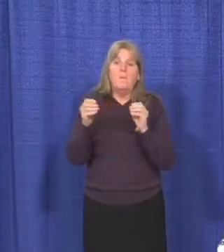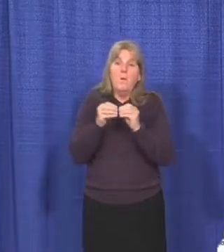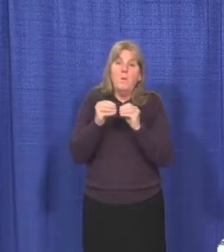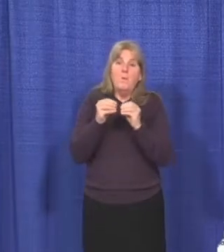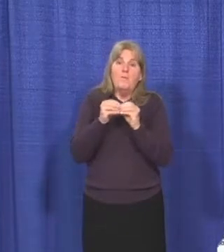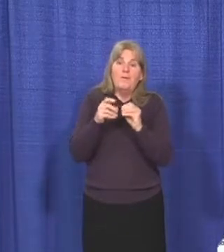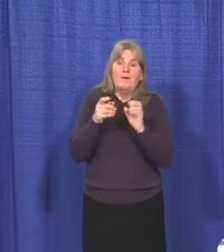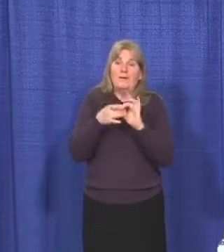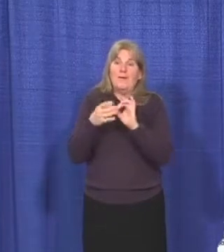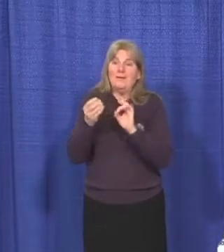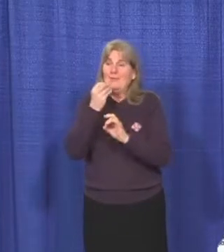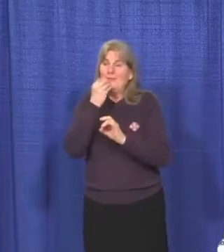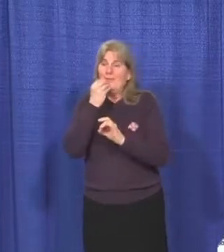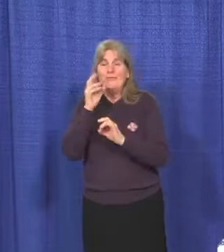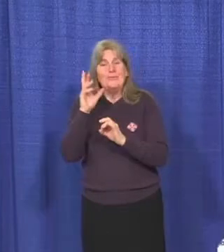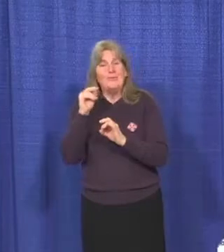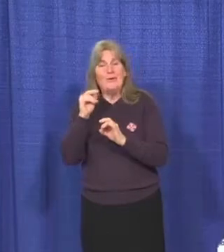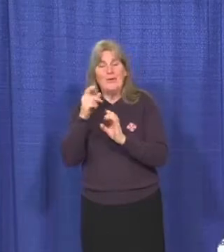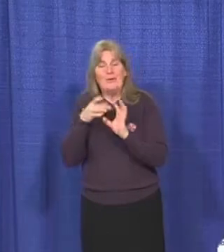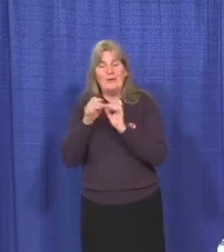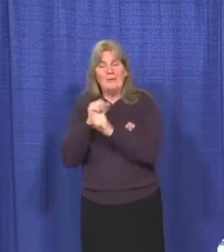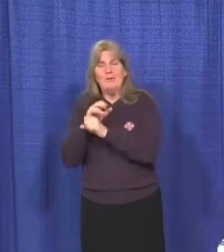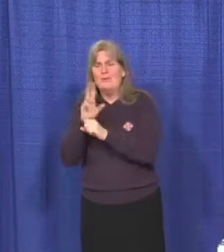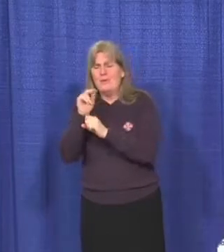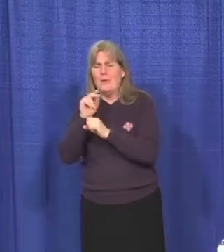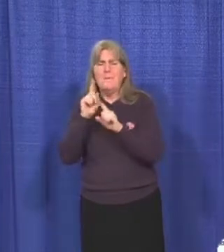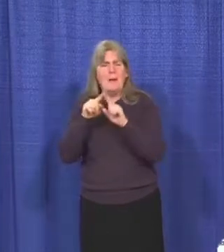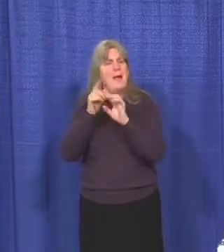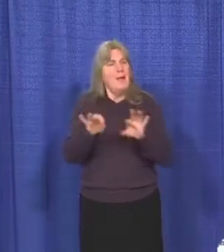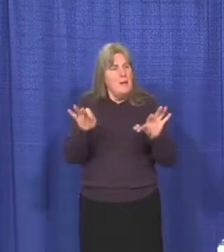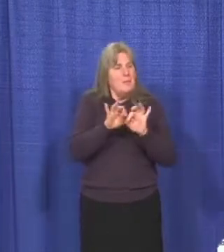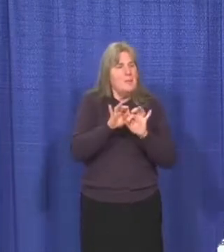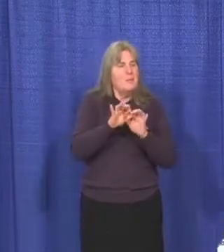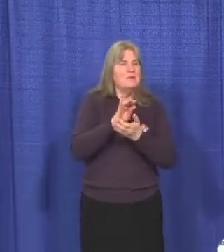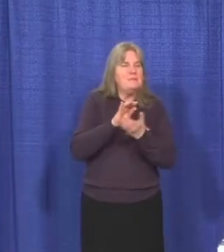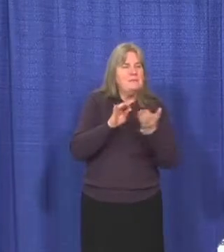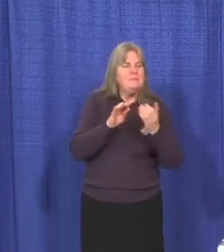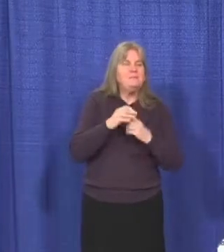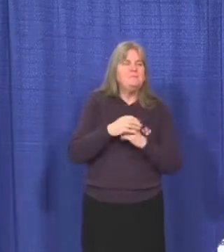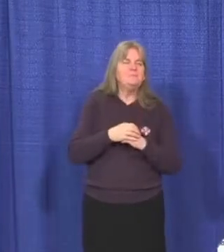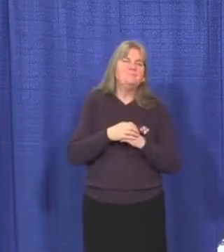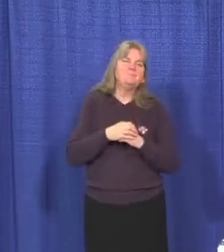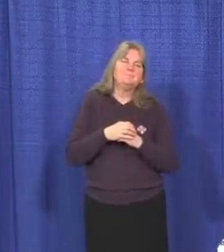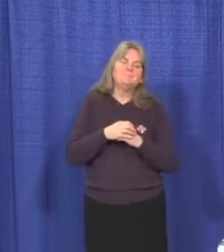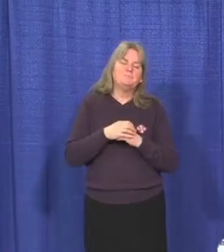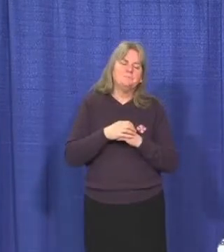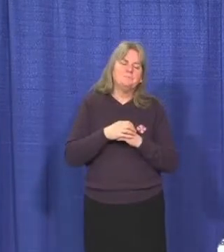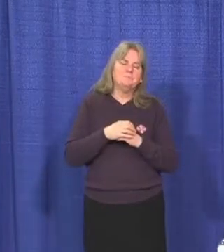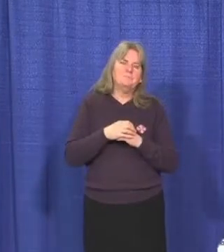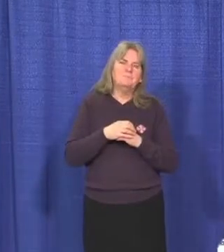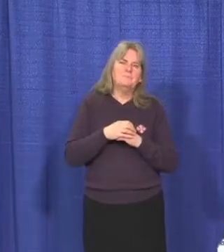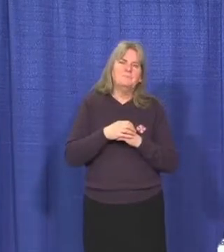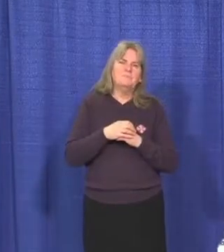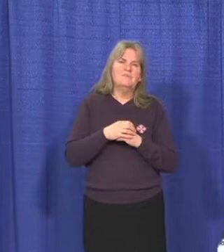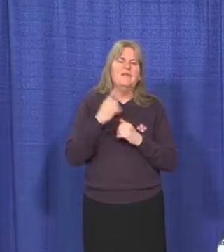should usually do. It is important that in any